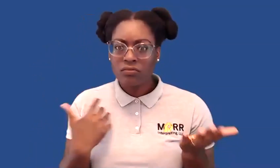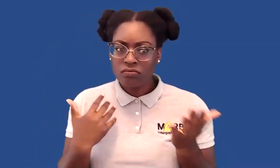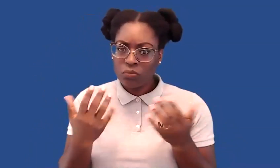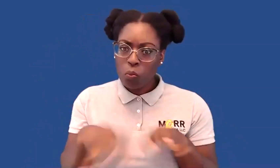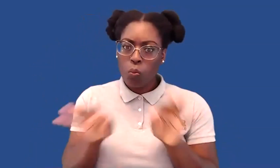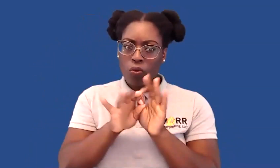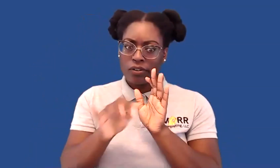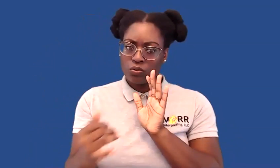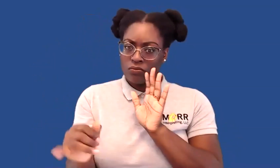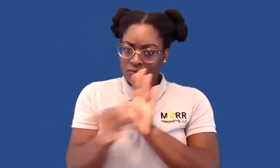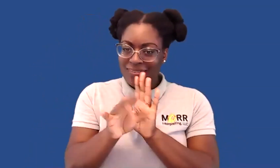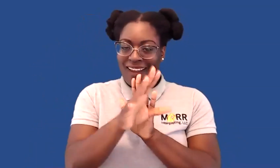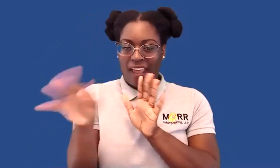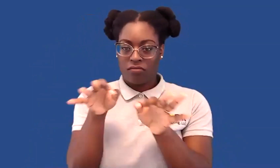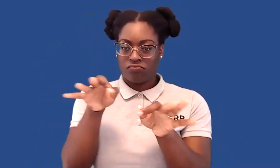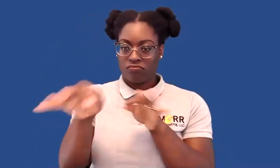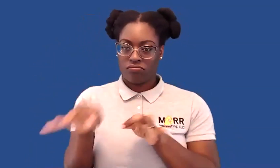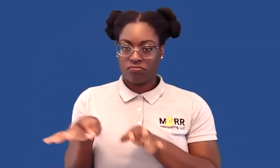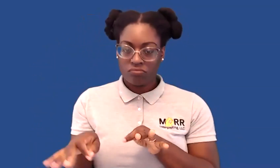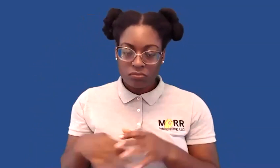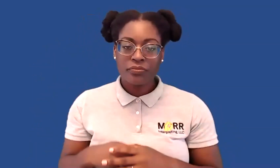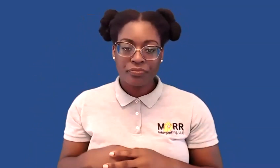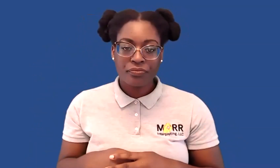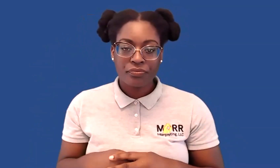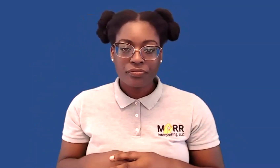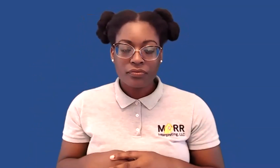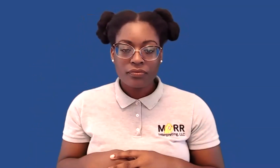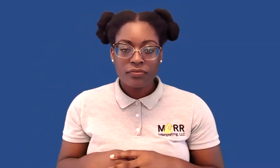So you can always link out in an asynchronous review, which is really handy too.